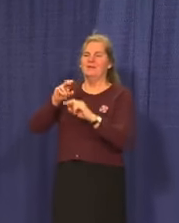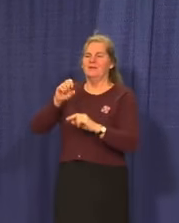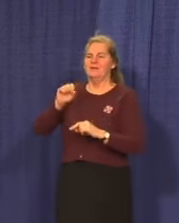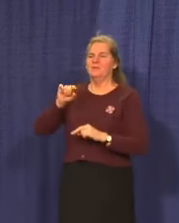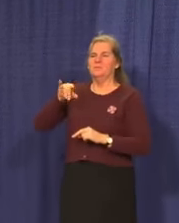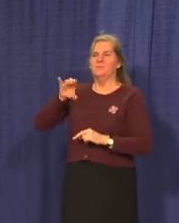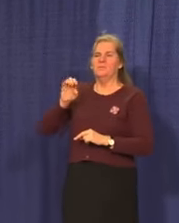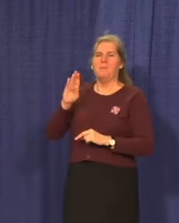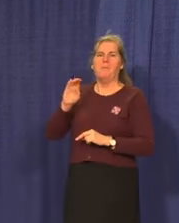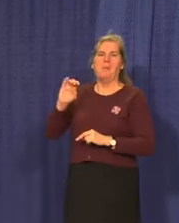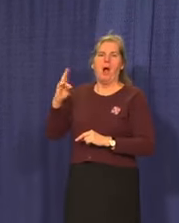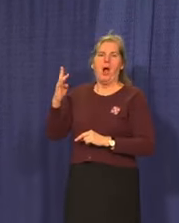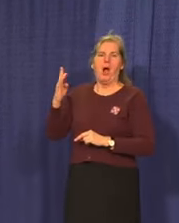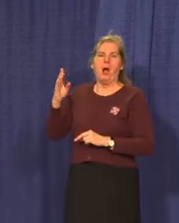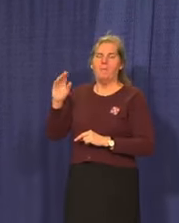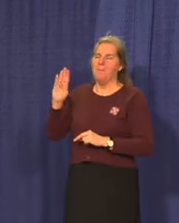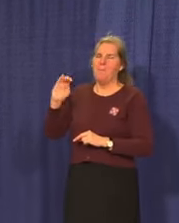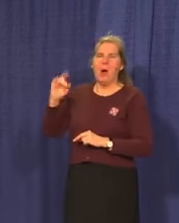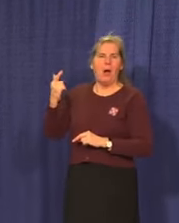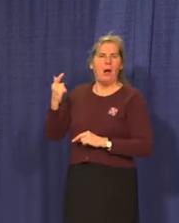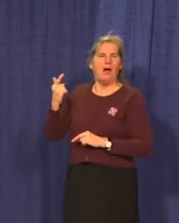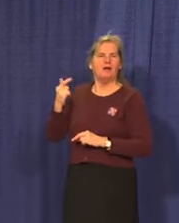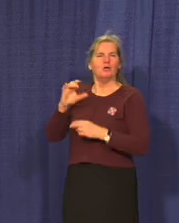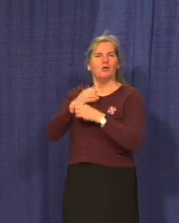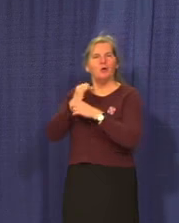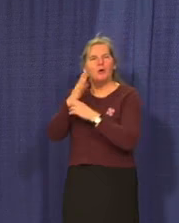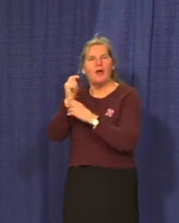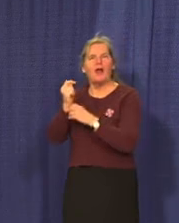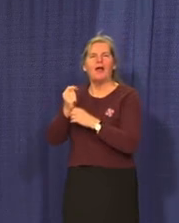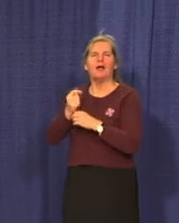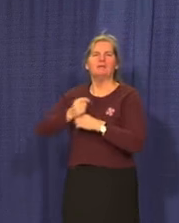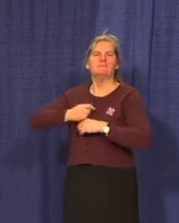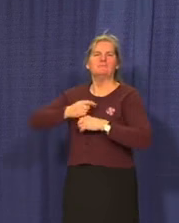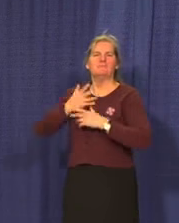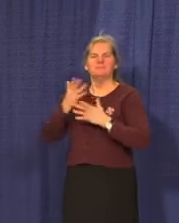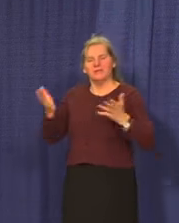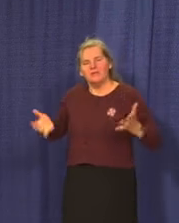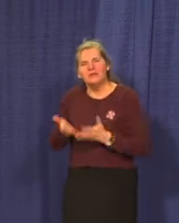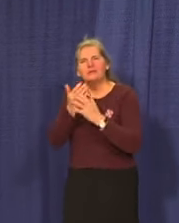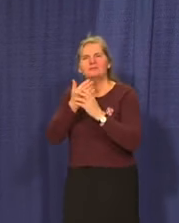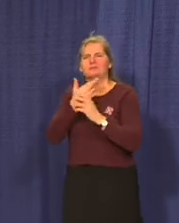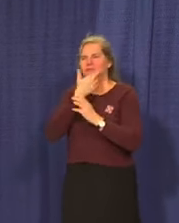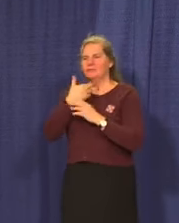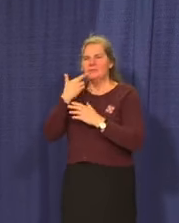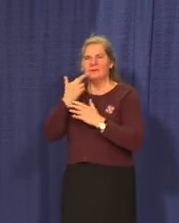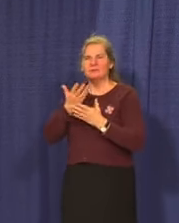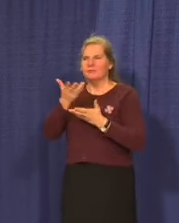WE WANT TO SEE PEOPLE VISITING RESTAURANTS AND BUSINESSES. WE WANT TO SEE PEOPLE ENGAGING